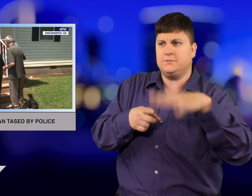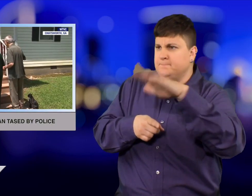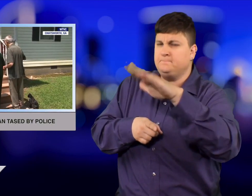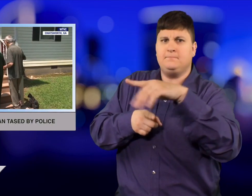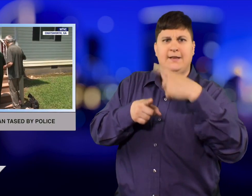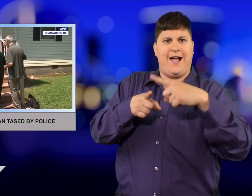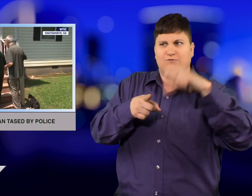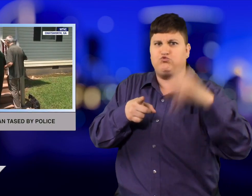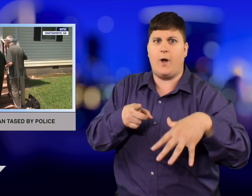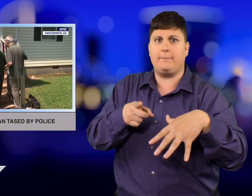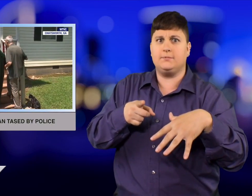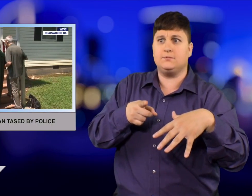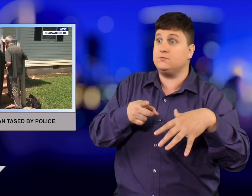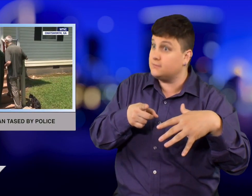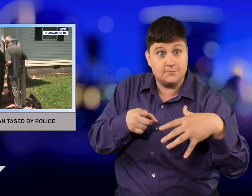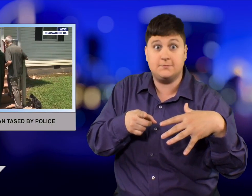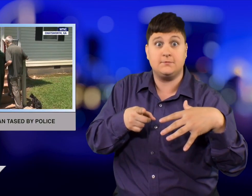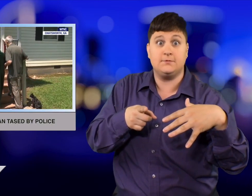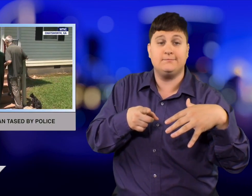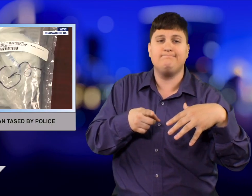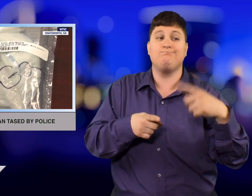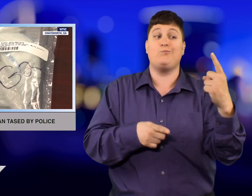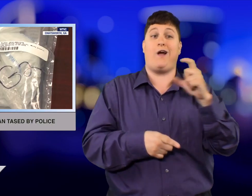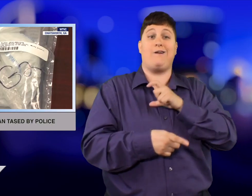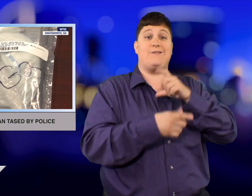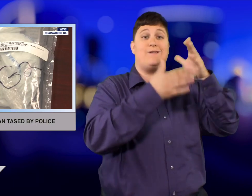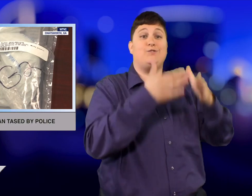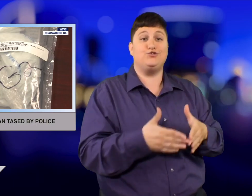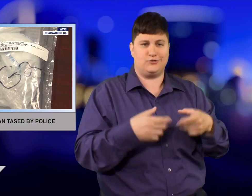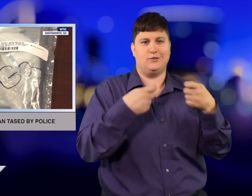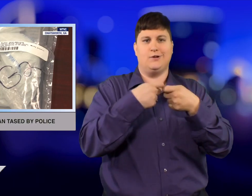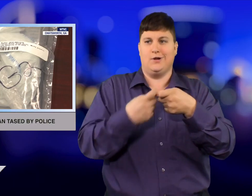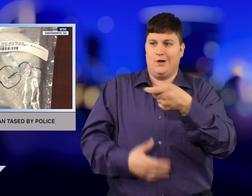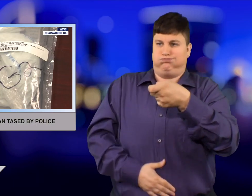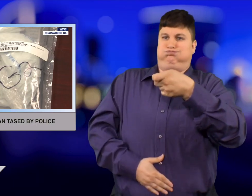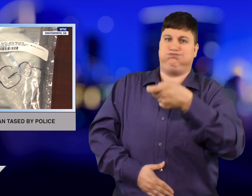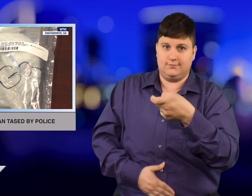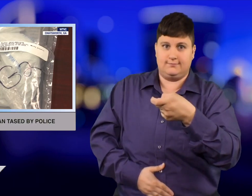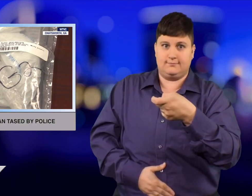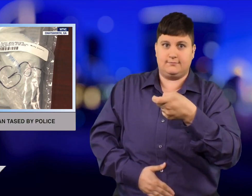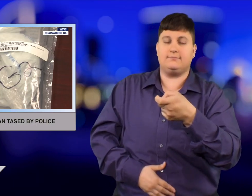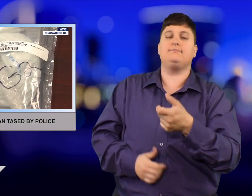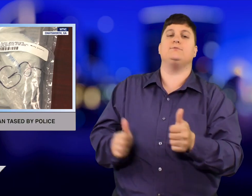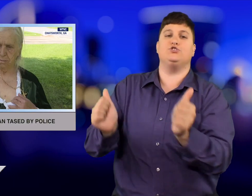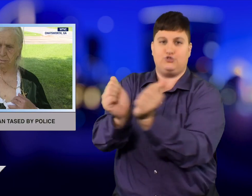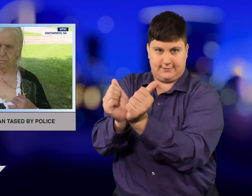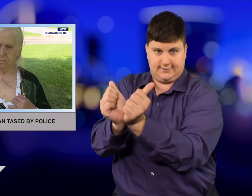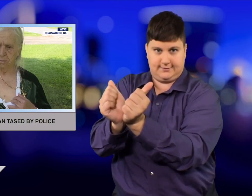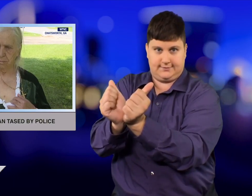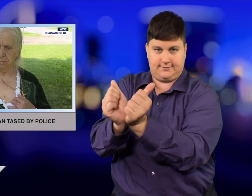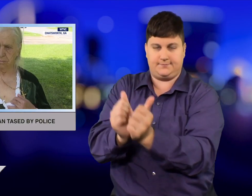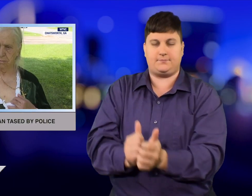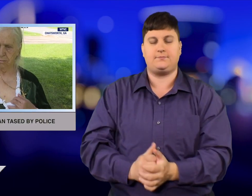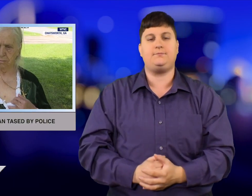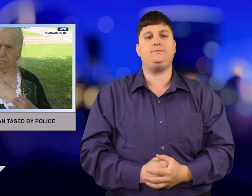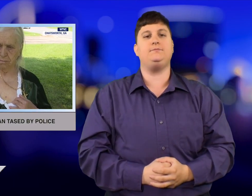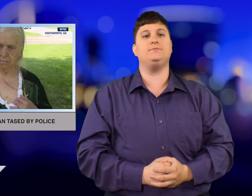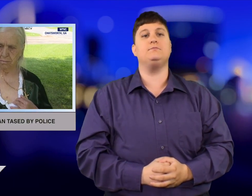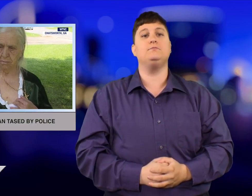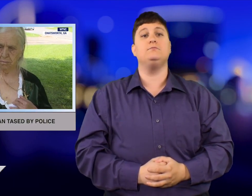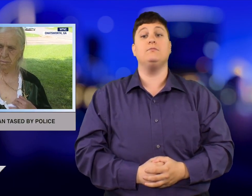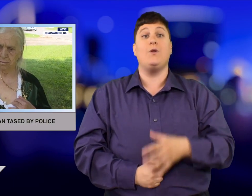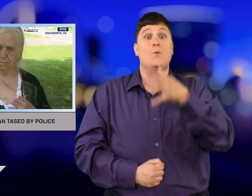drop the knife and when she didn't, an officer tased her and then arrested her.